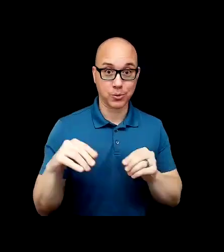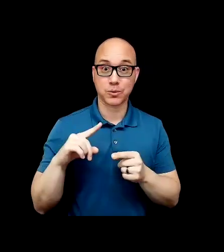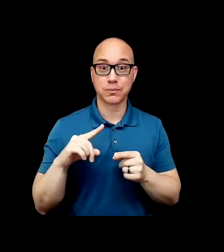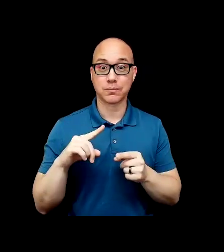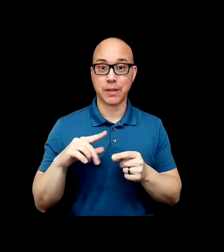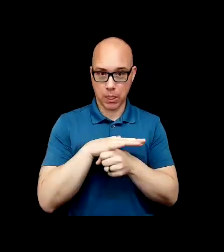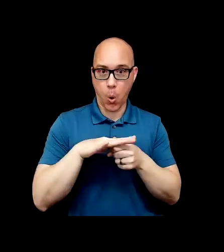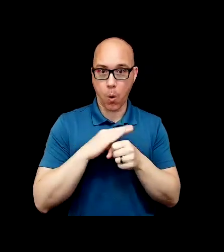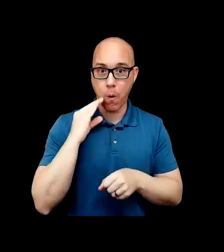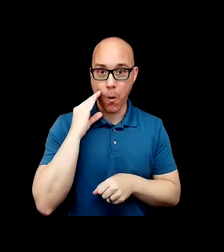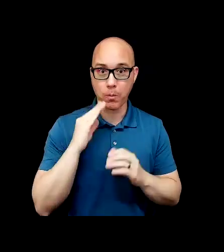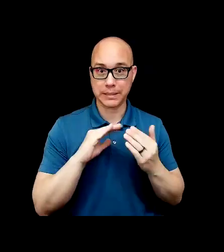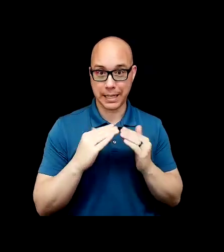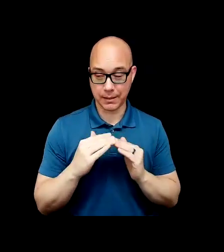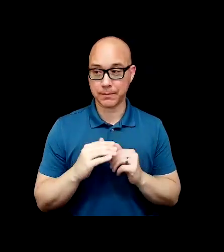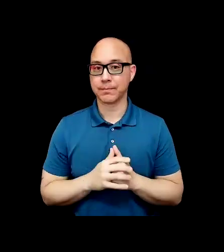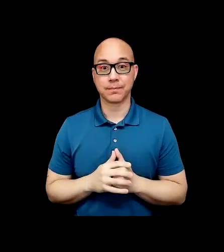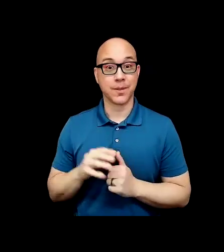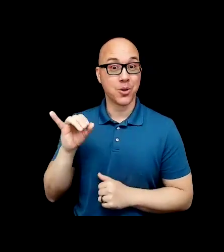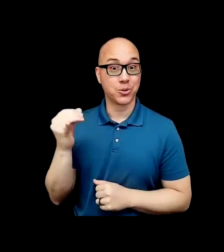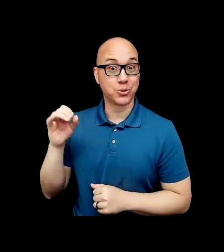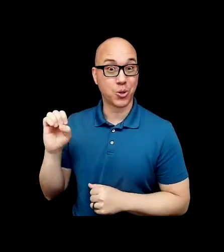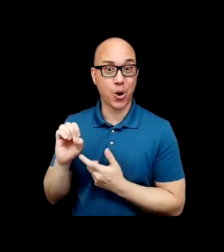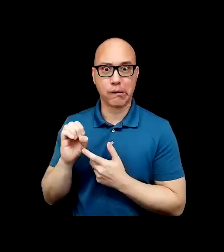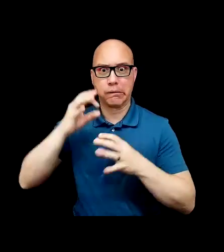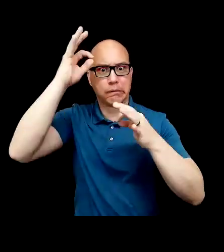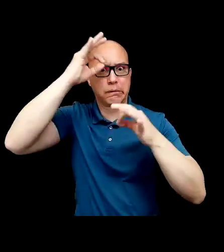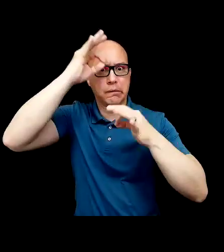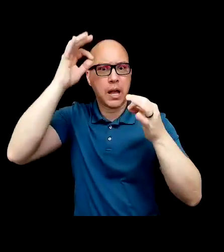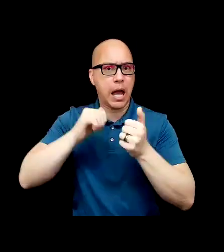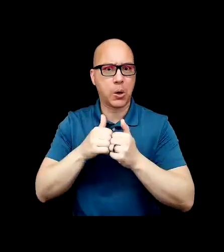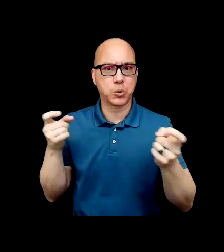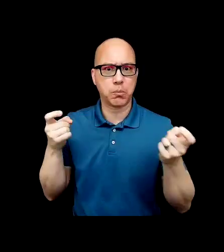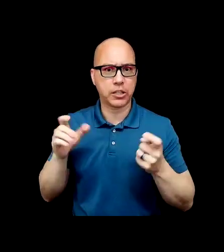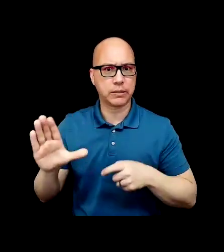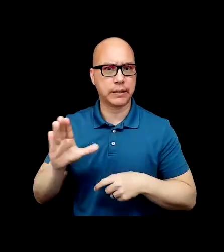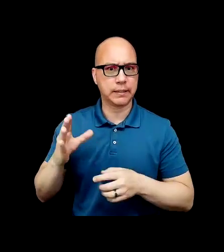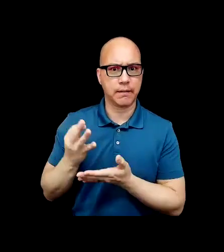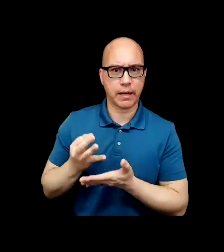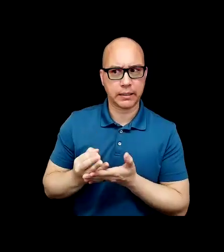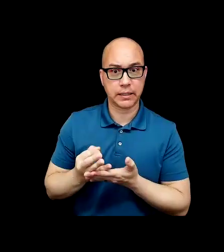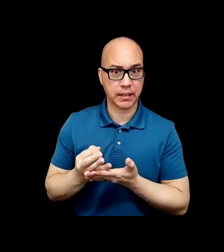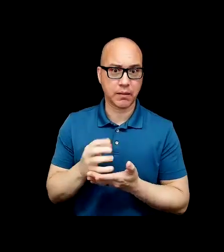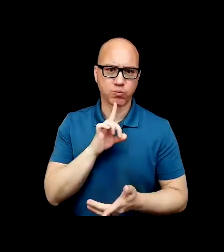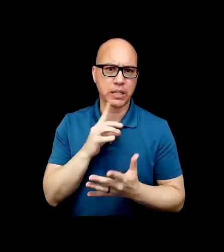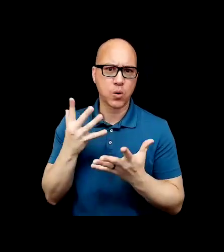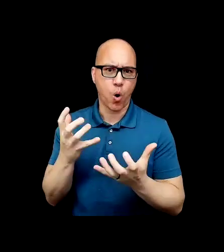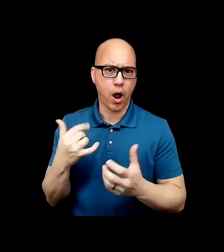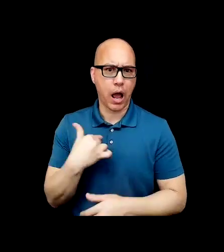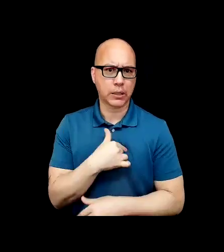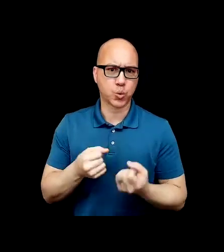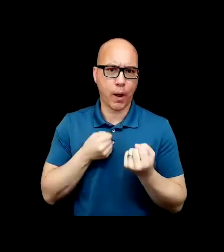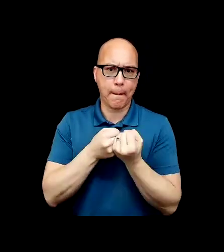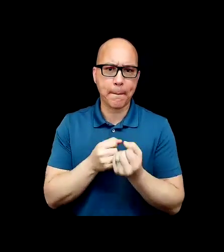Joe does not have any idea how to manage his finances, and he really needs our help.